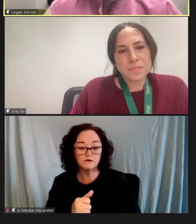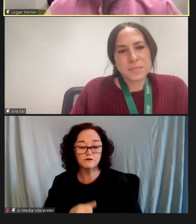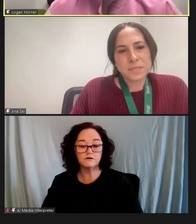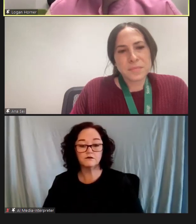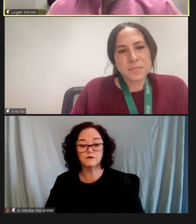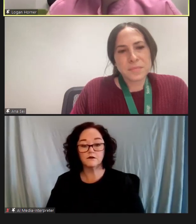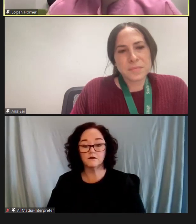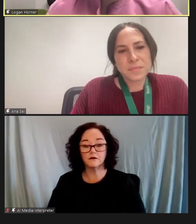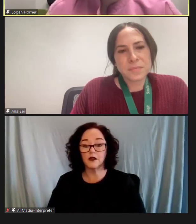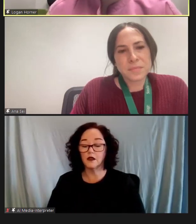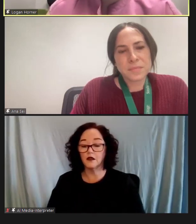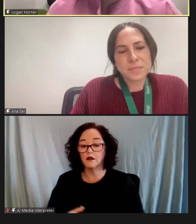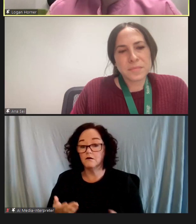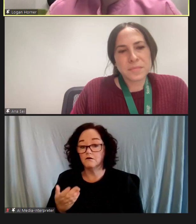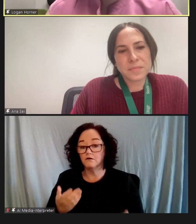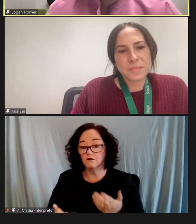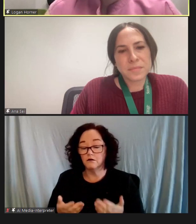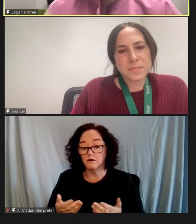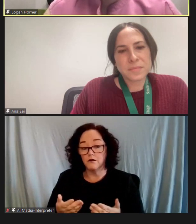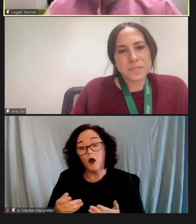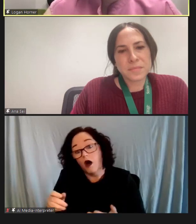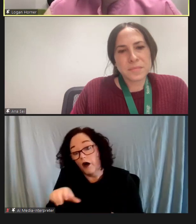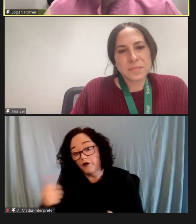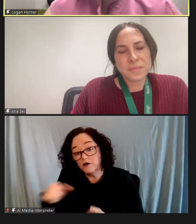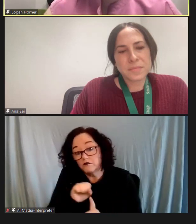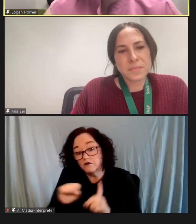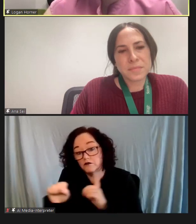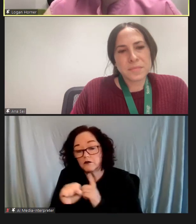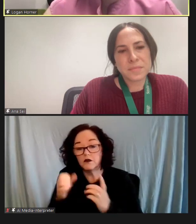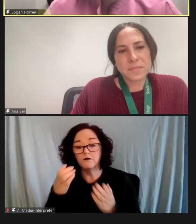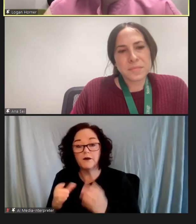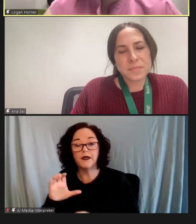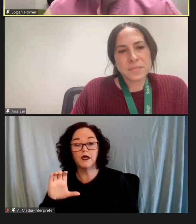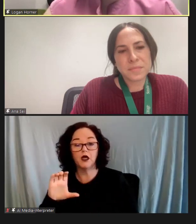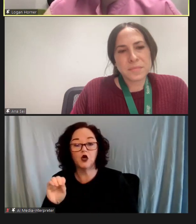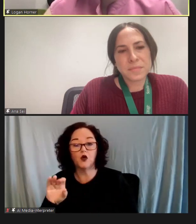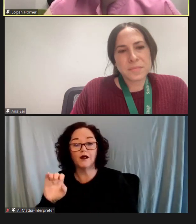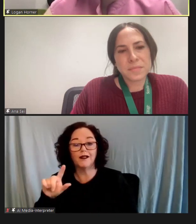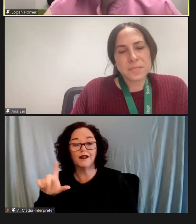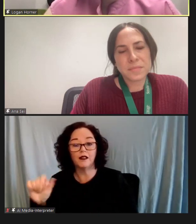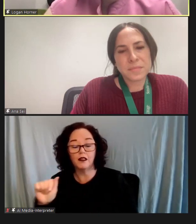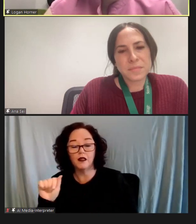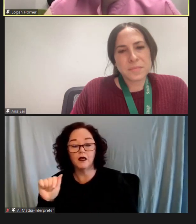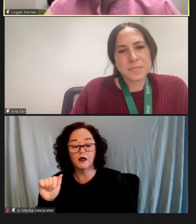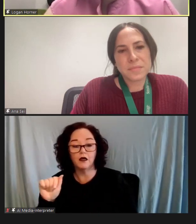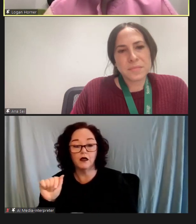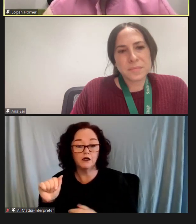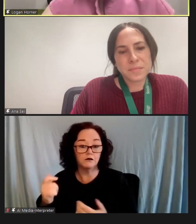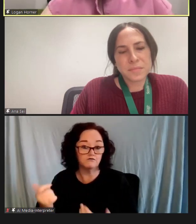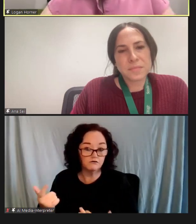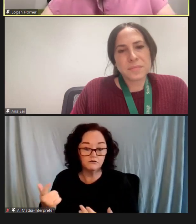ca isn't formed maybe there's an absent